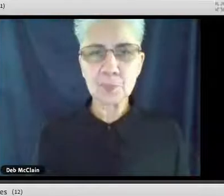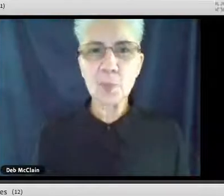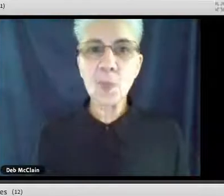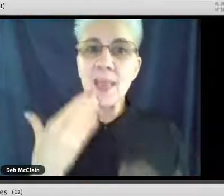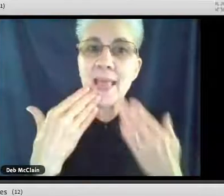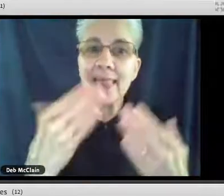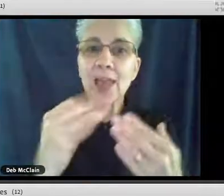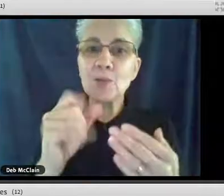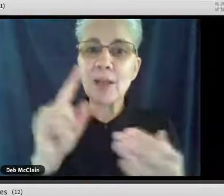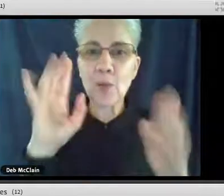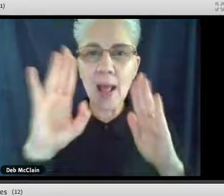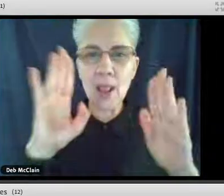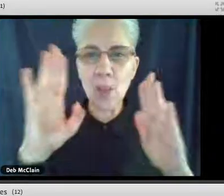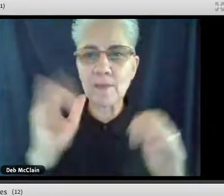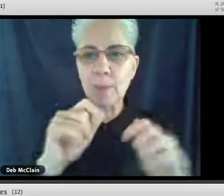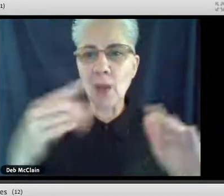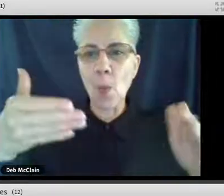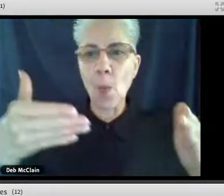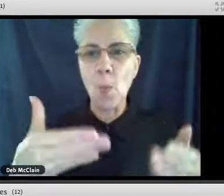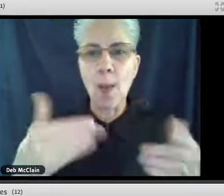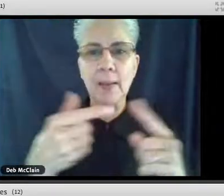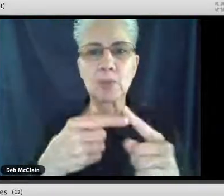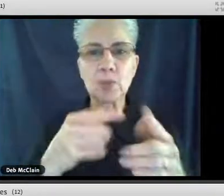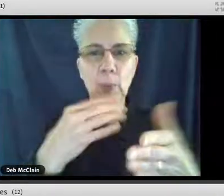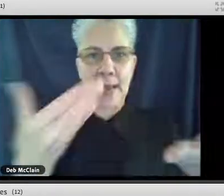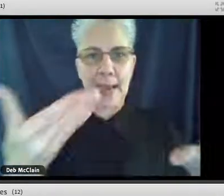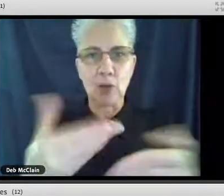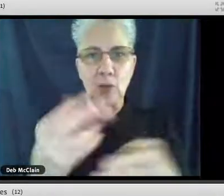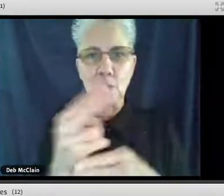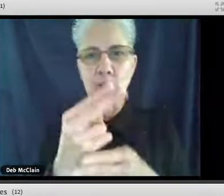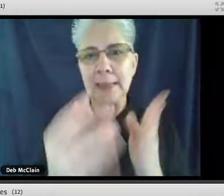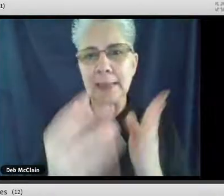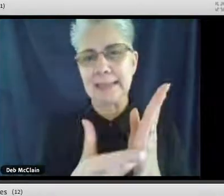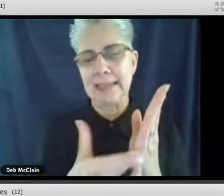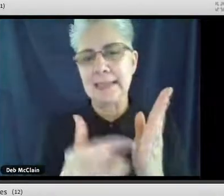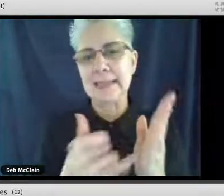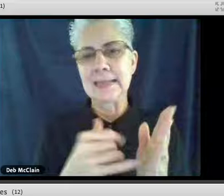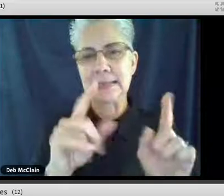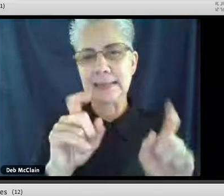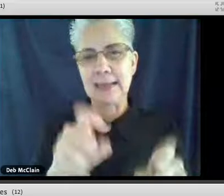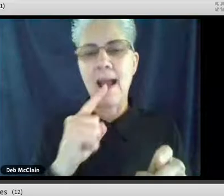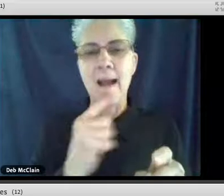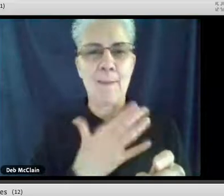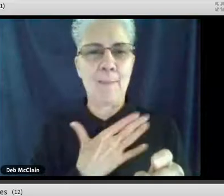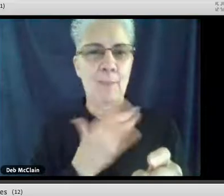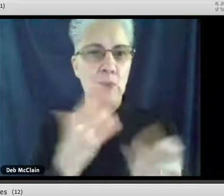Hi, everybody, and welcome to "Introduction to Usability Testing." I'm so glad all of you are here today.